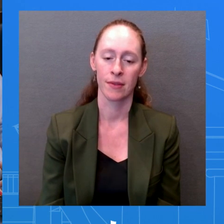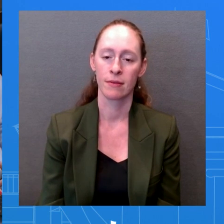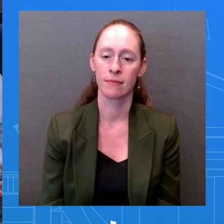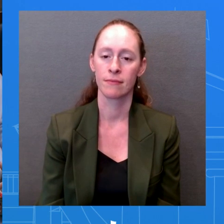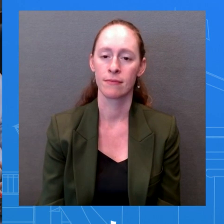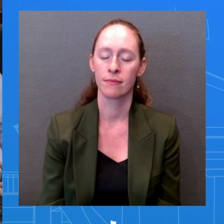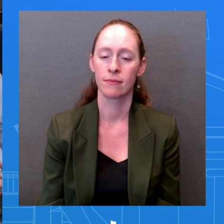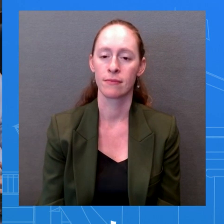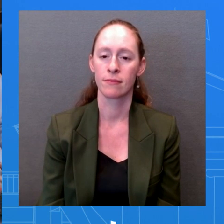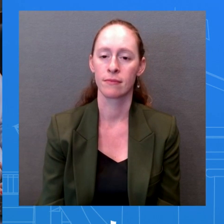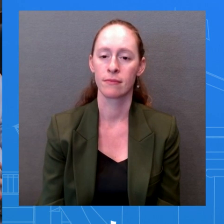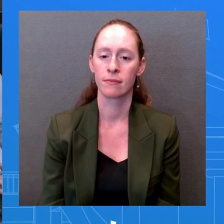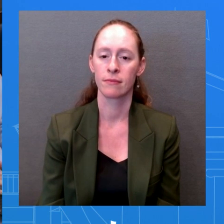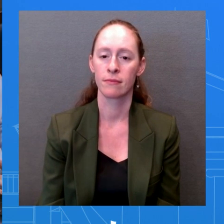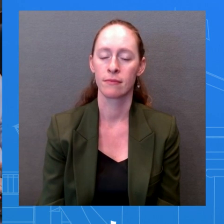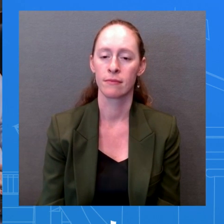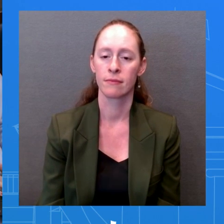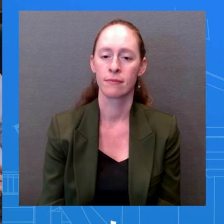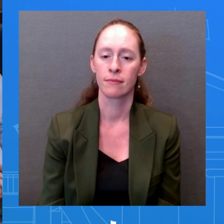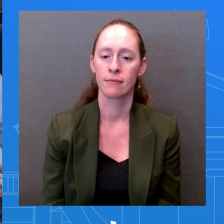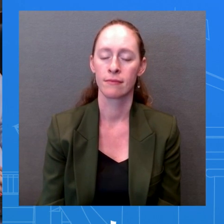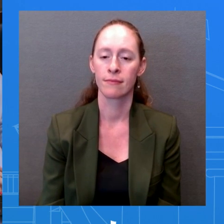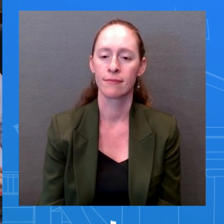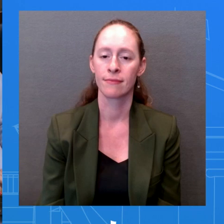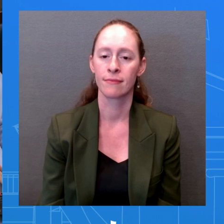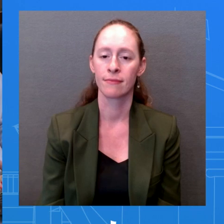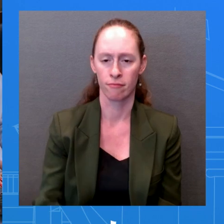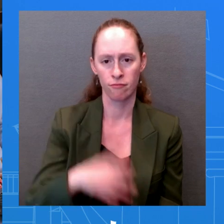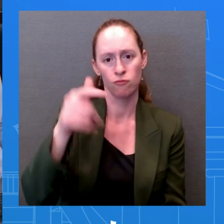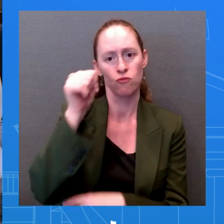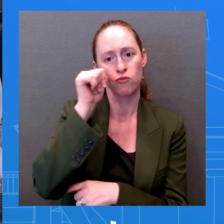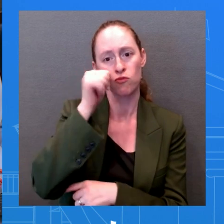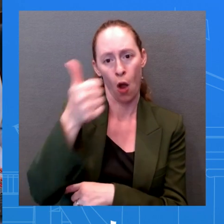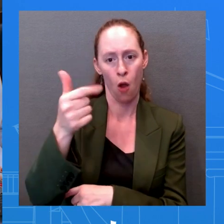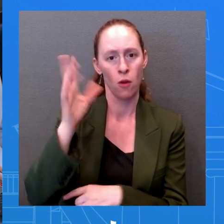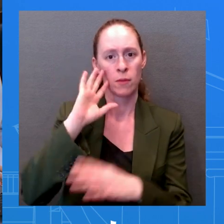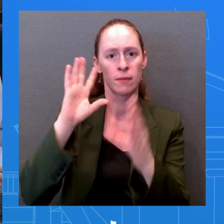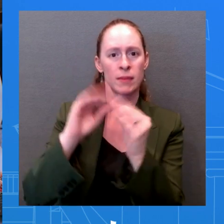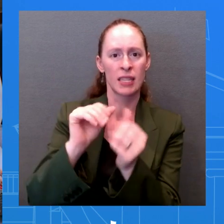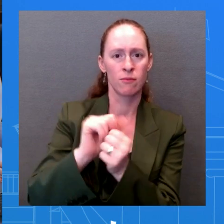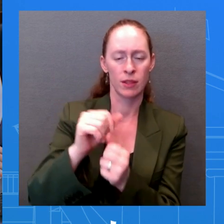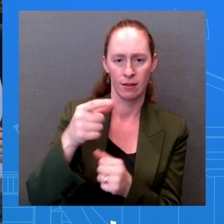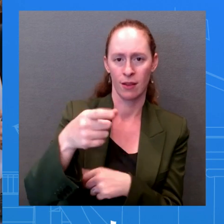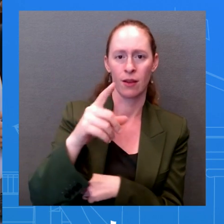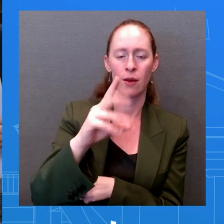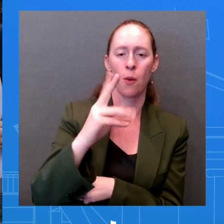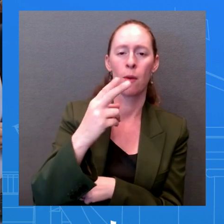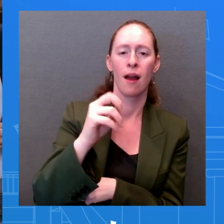about how we've gotten to this point where he's actually physically going to be in the same room with the families?